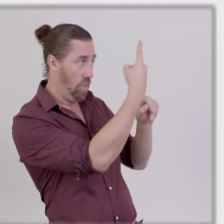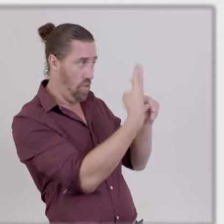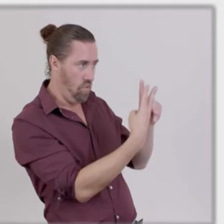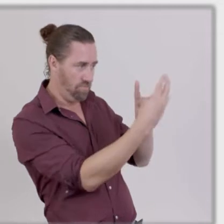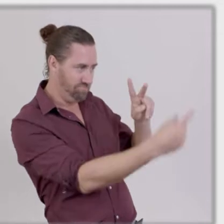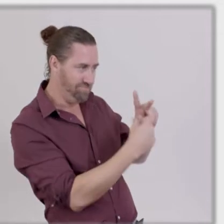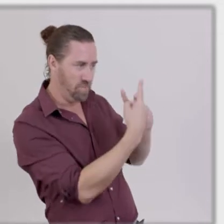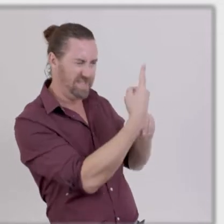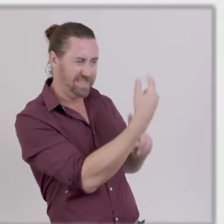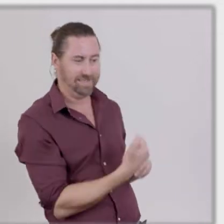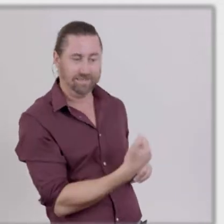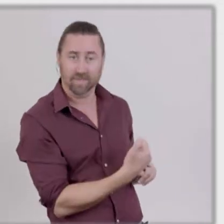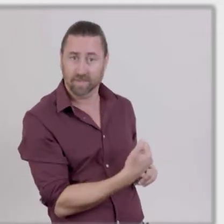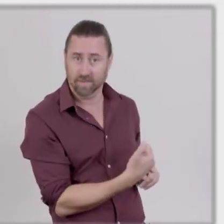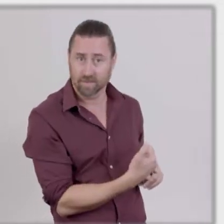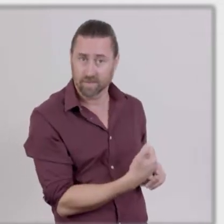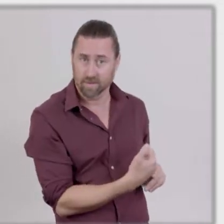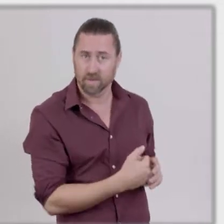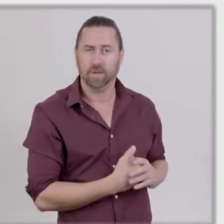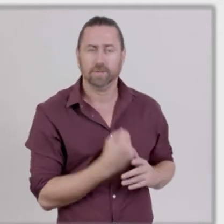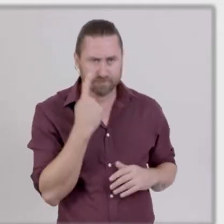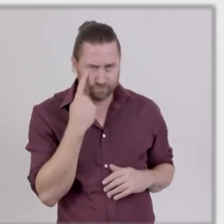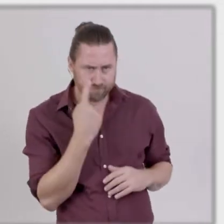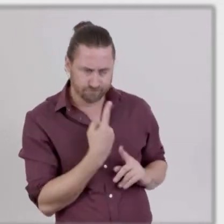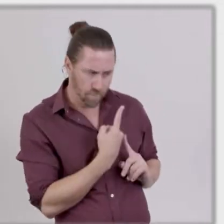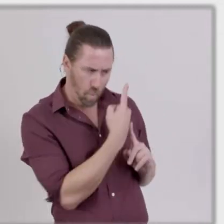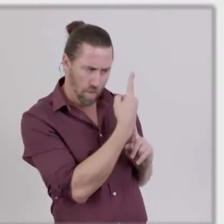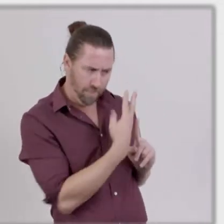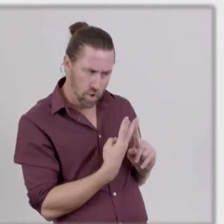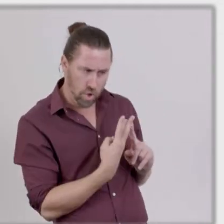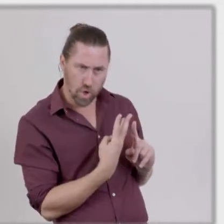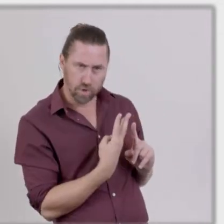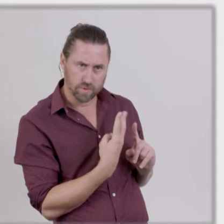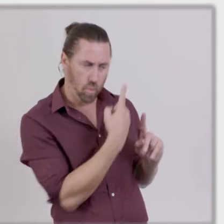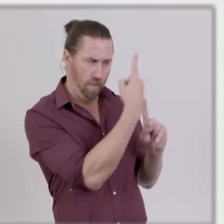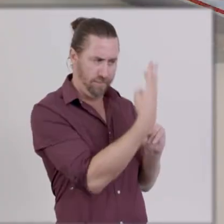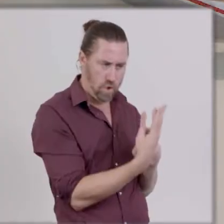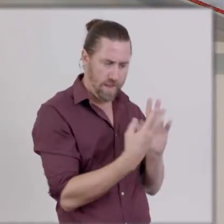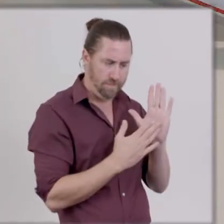So now I can use this to count along one-third of an hour for Monday and Tuesday,